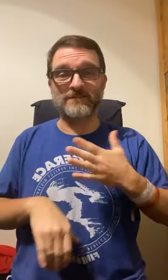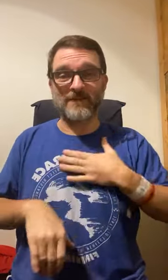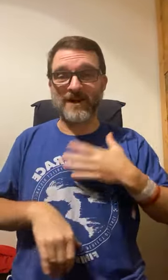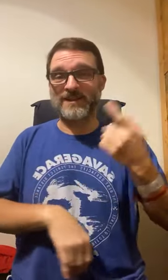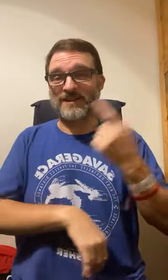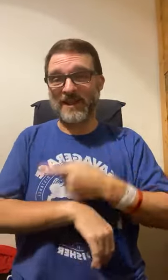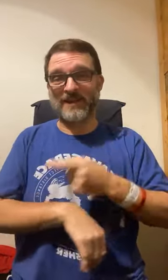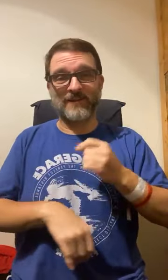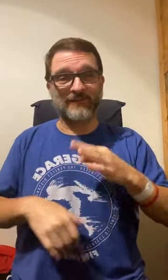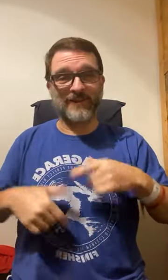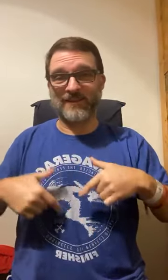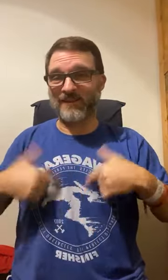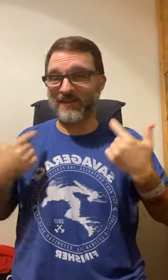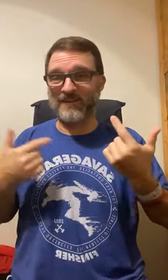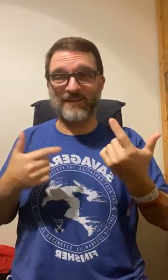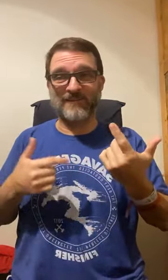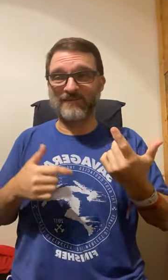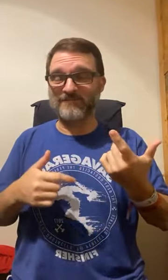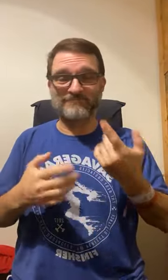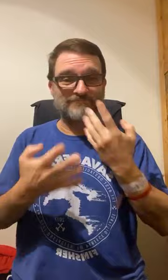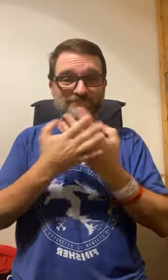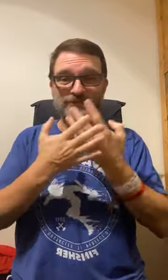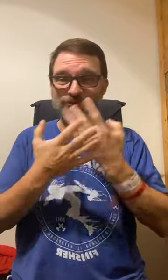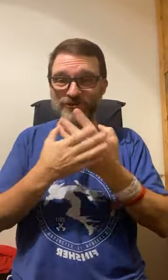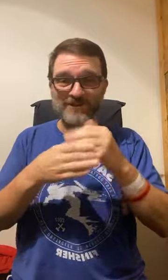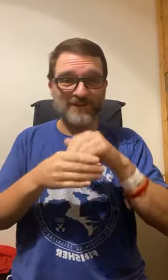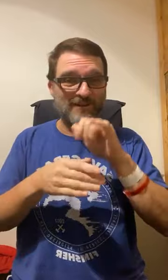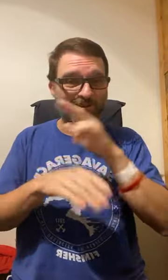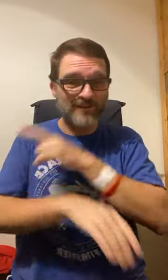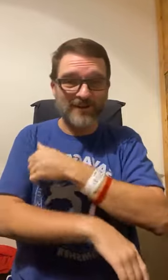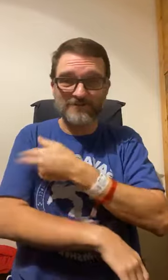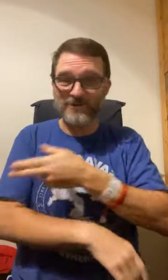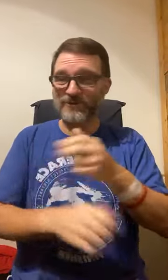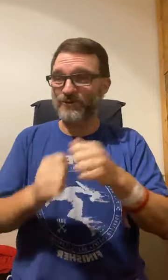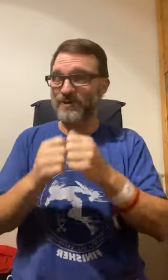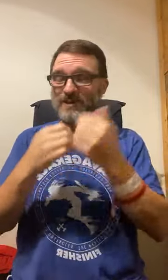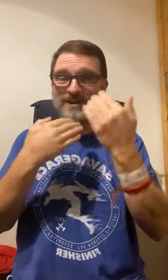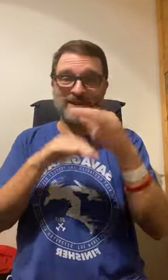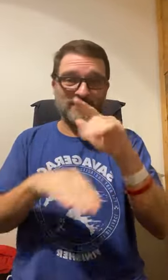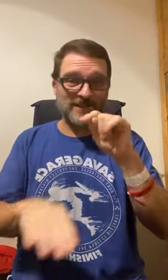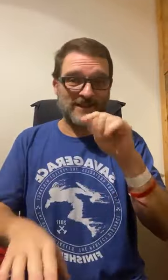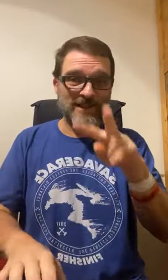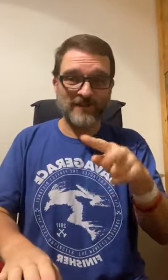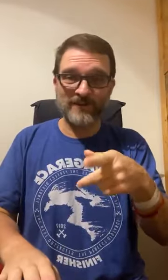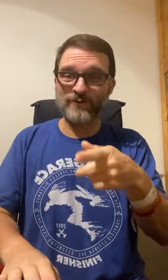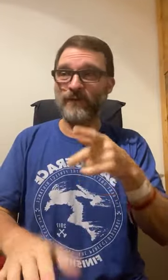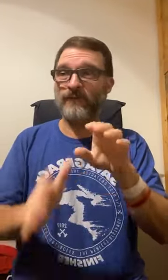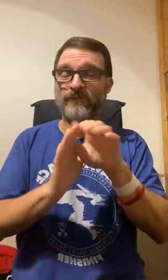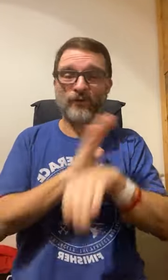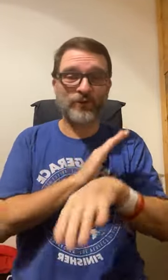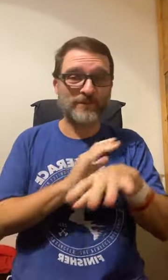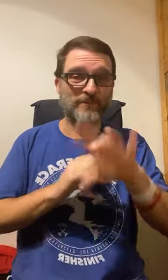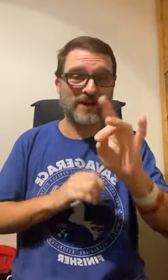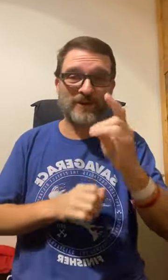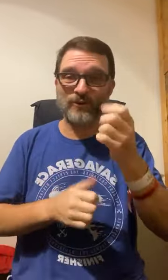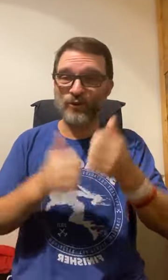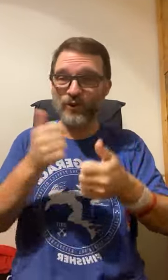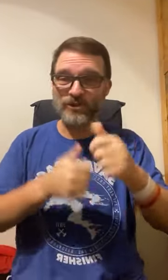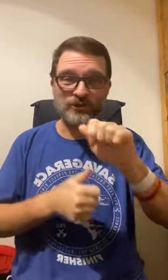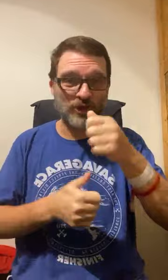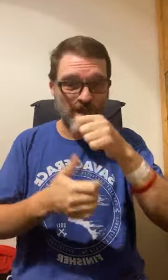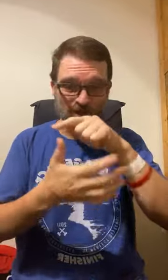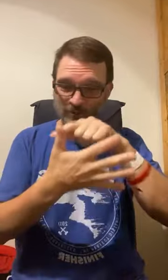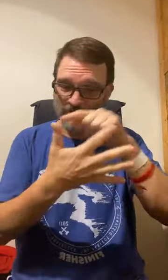wasting my day of life. Imprisoned in a hospital with limited TV. You're forced to pick whichever